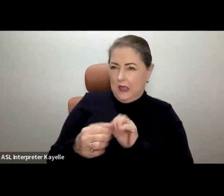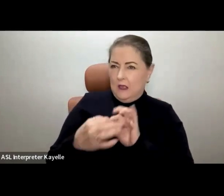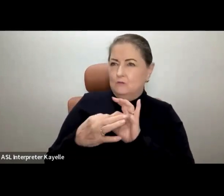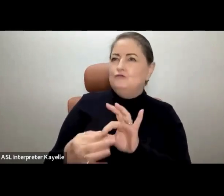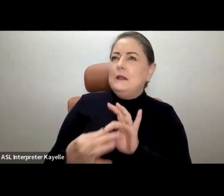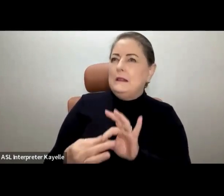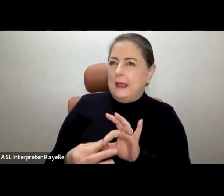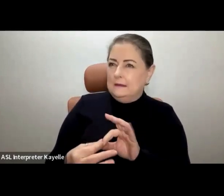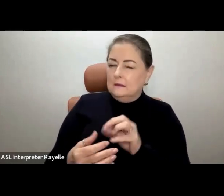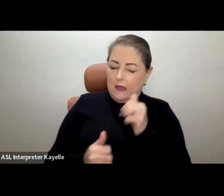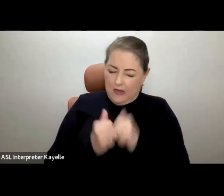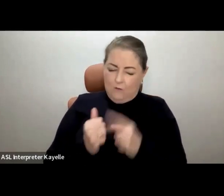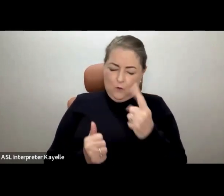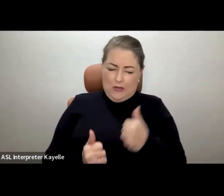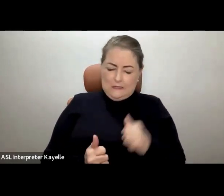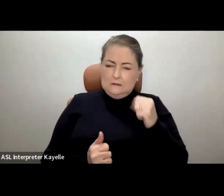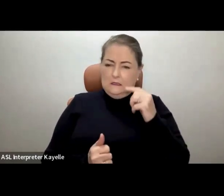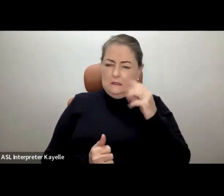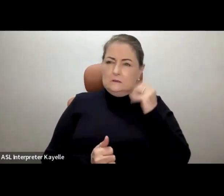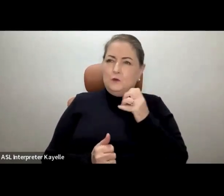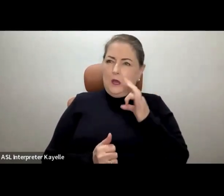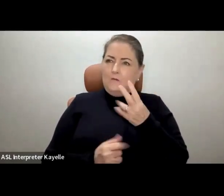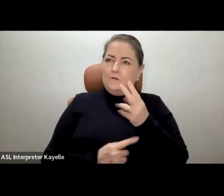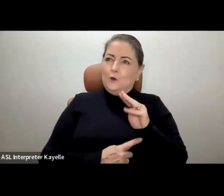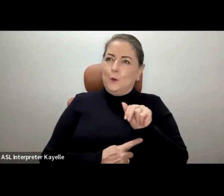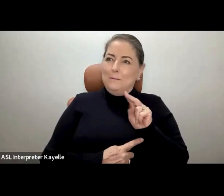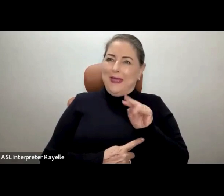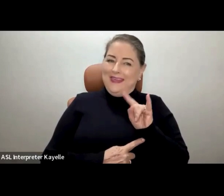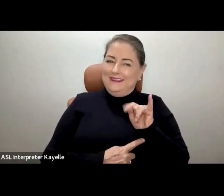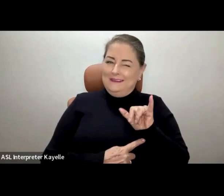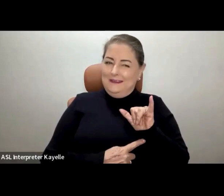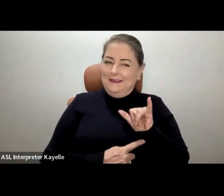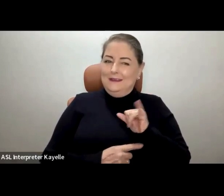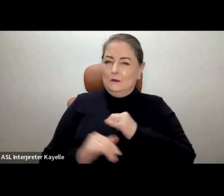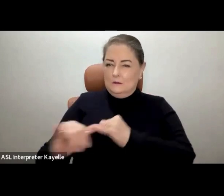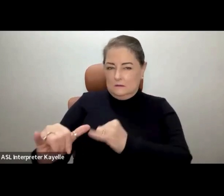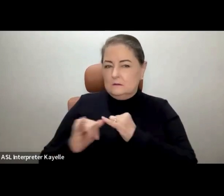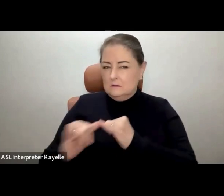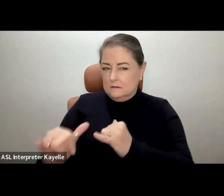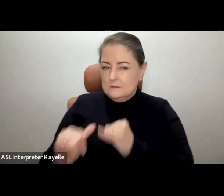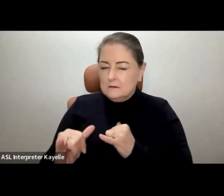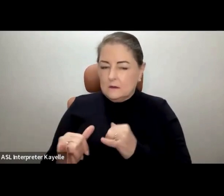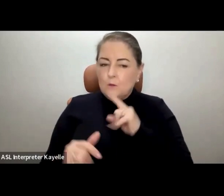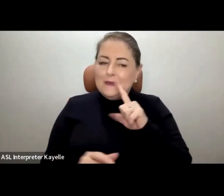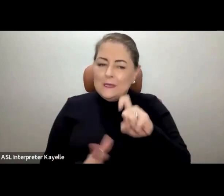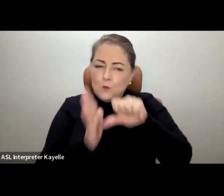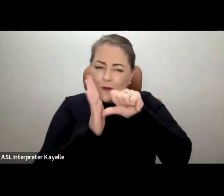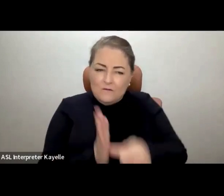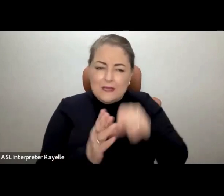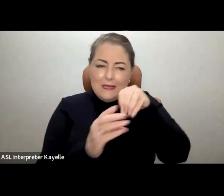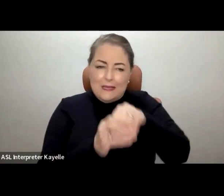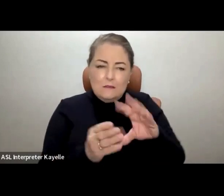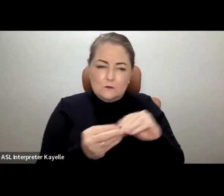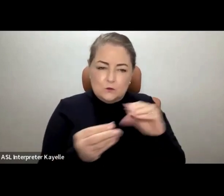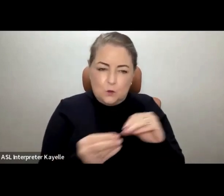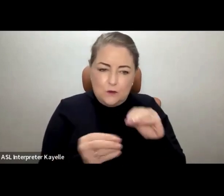experience of humanity. And that's something that, that we really need to emphasize in our stories, and in the